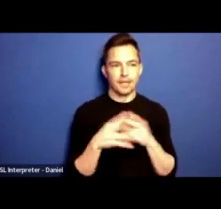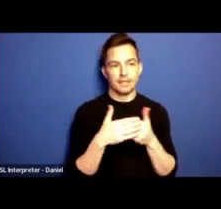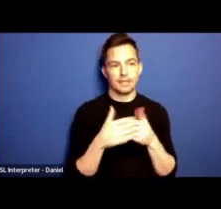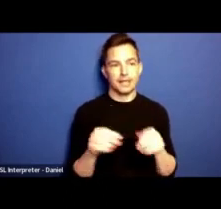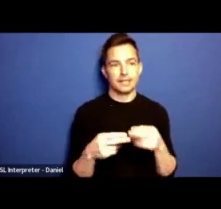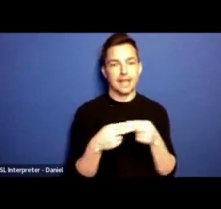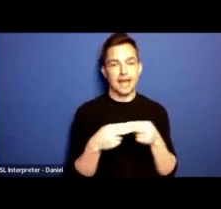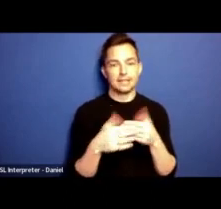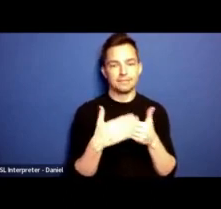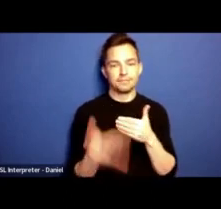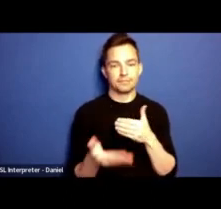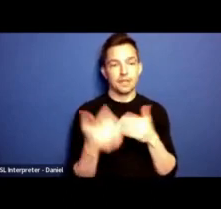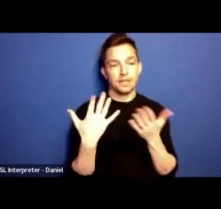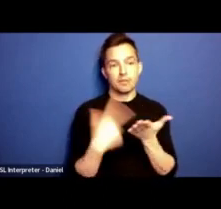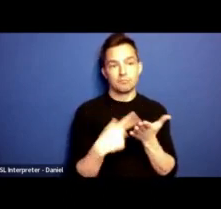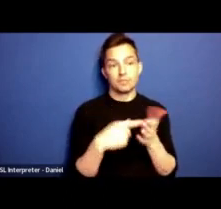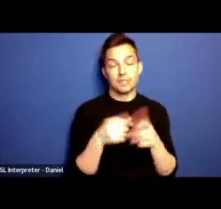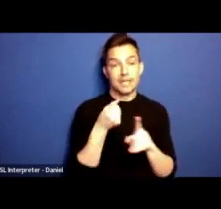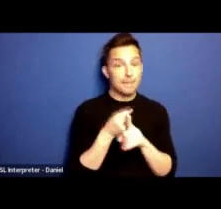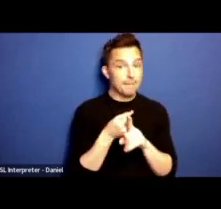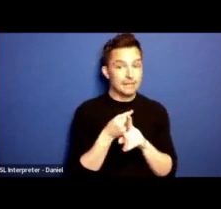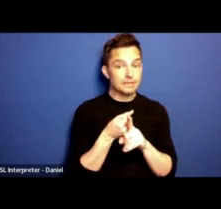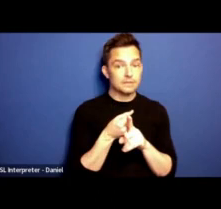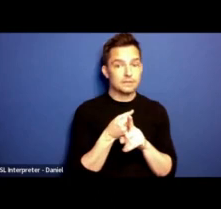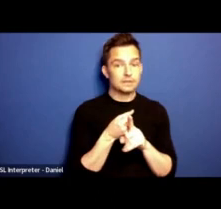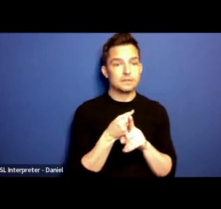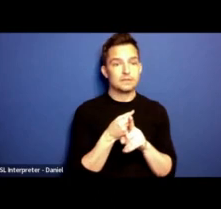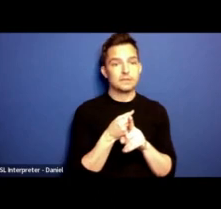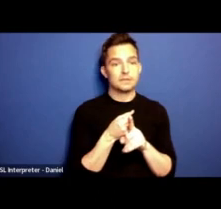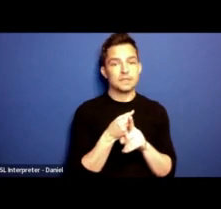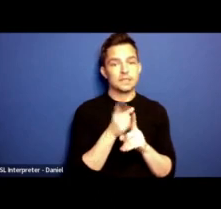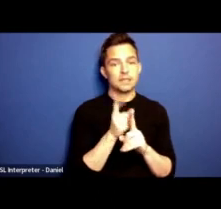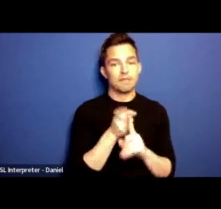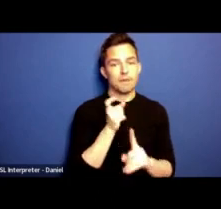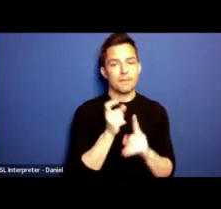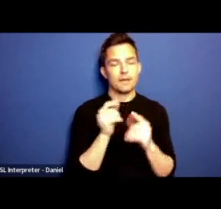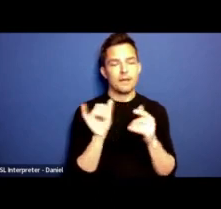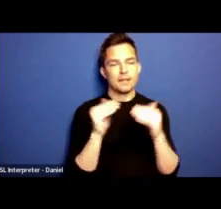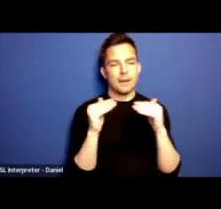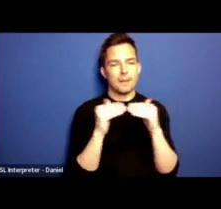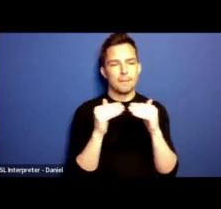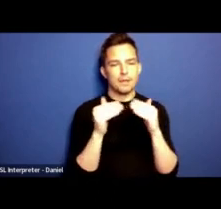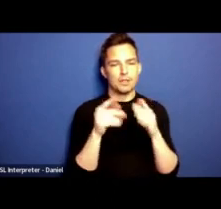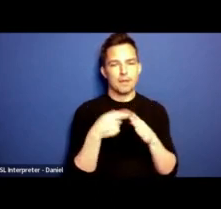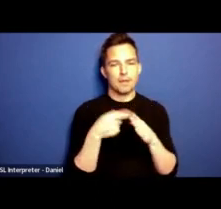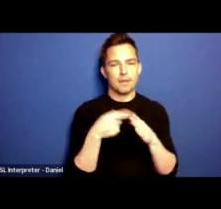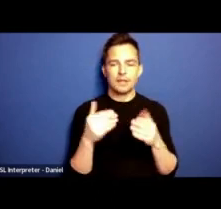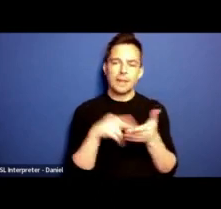Now I'll talk about the impact that has been derived from being peer specialists. It means having the opportunity having